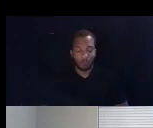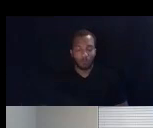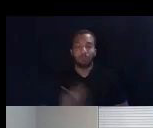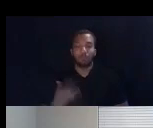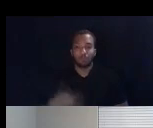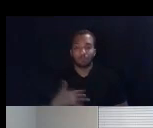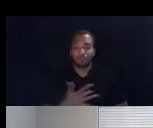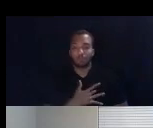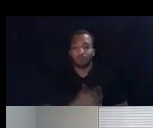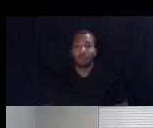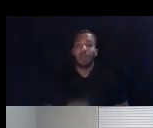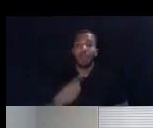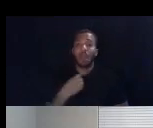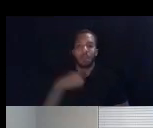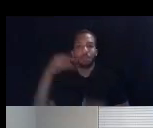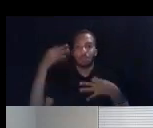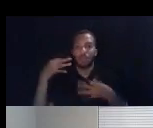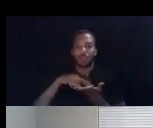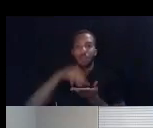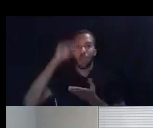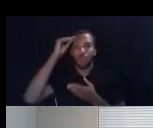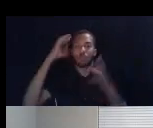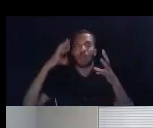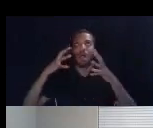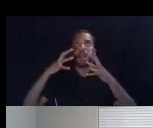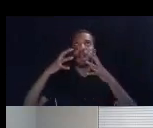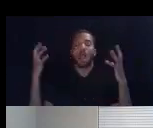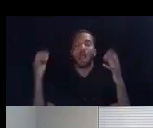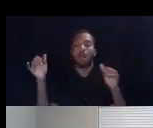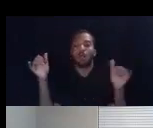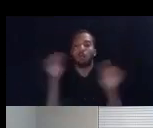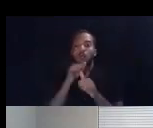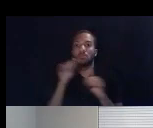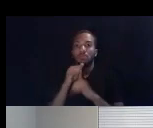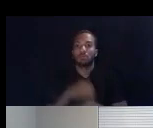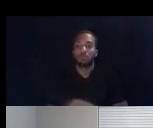I definitely learned a lot and for a community action team member